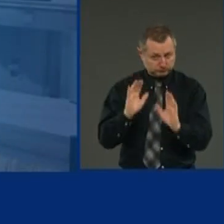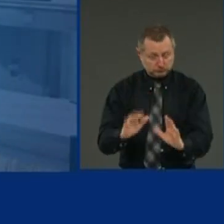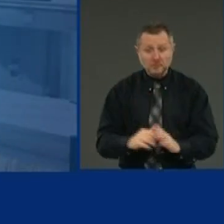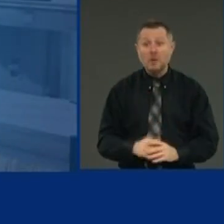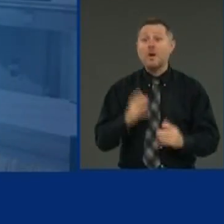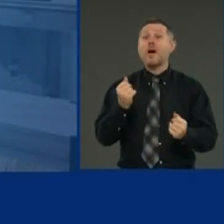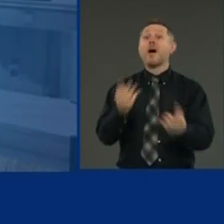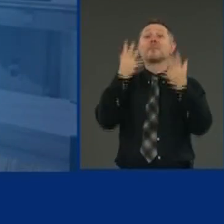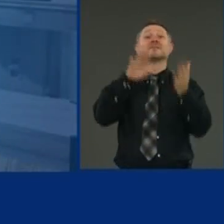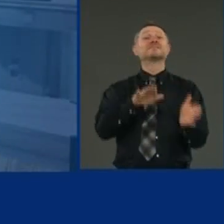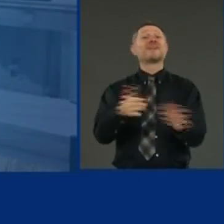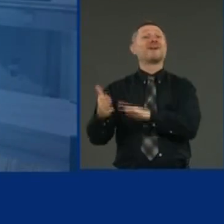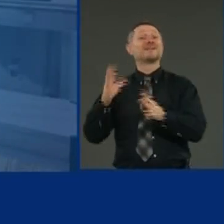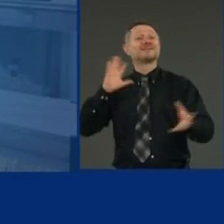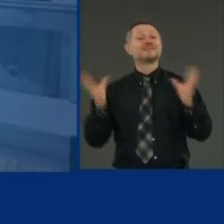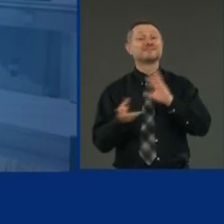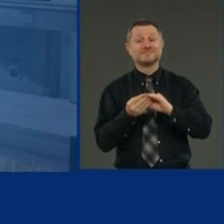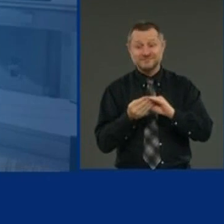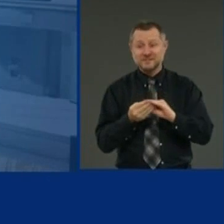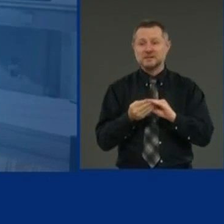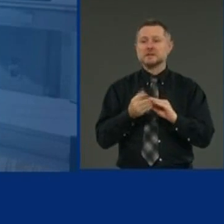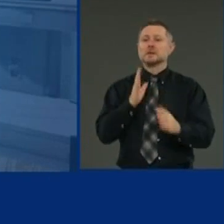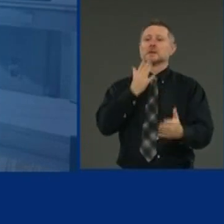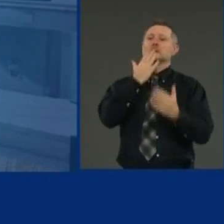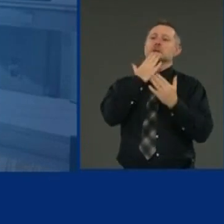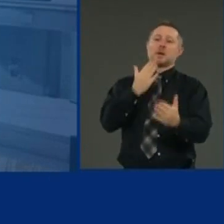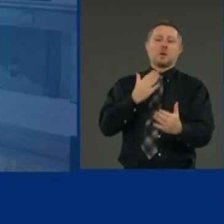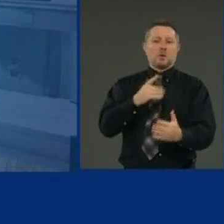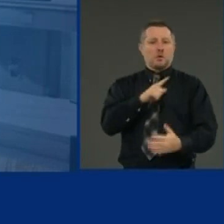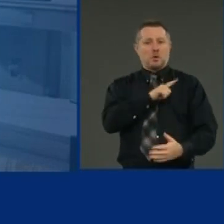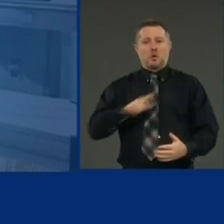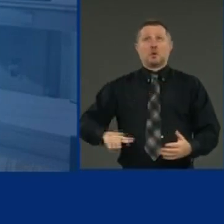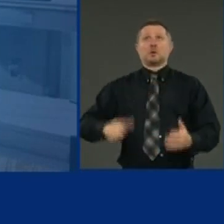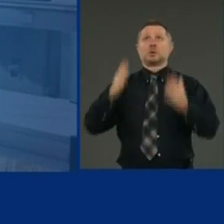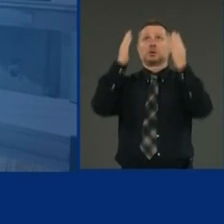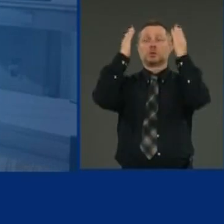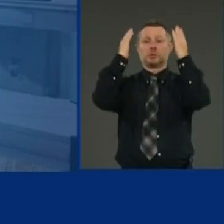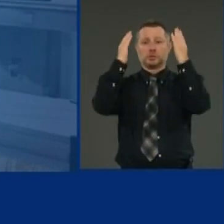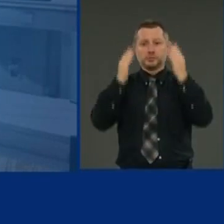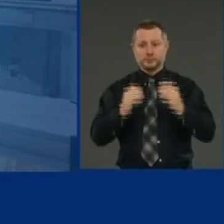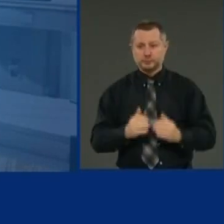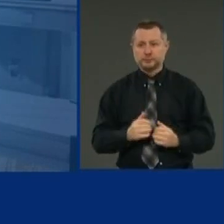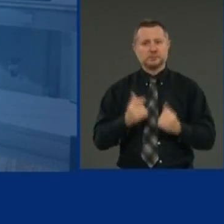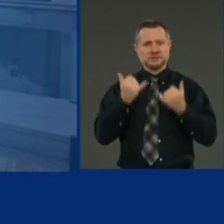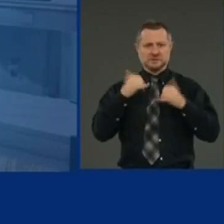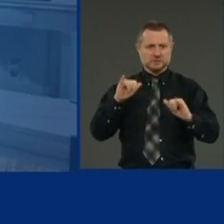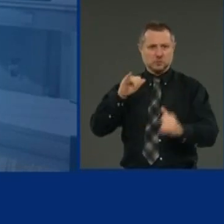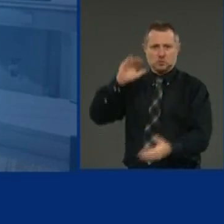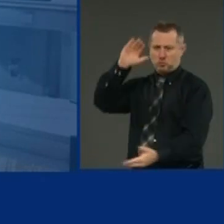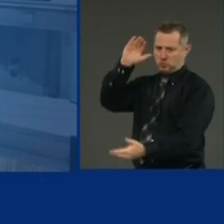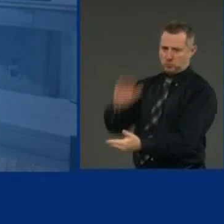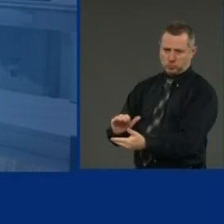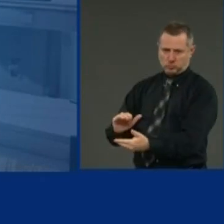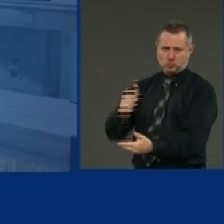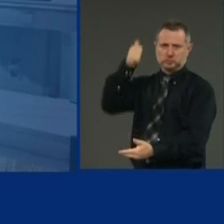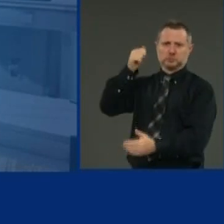I DON'T KNOW. BUT WE'RE CLOSE. AND THE NUMBER OF DEATHS, THANK